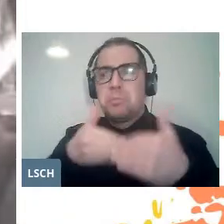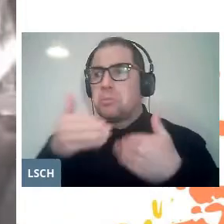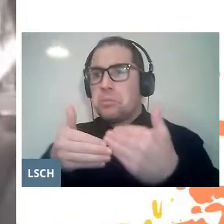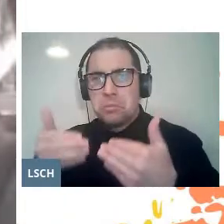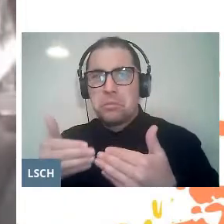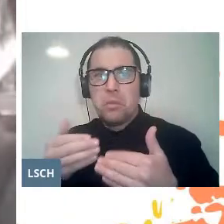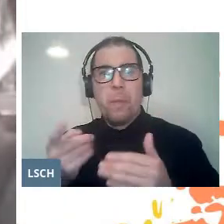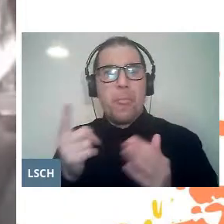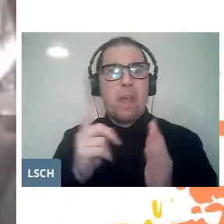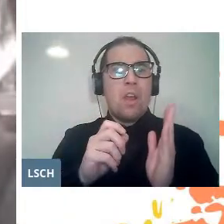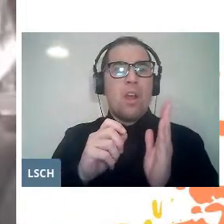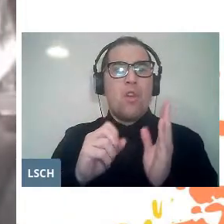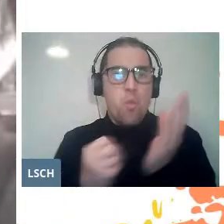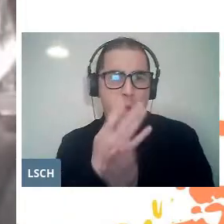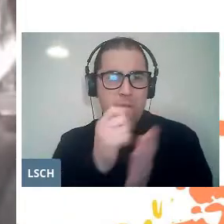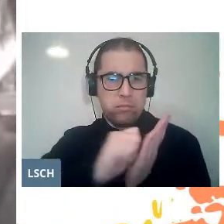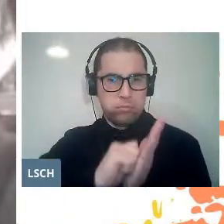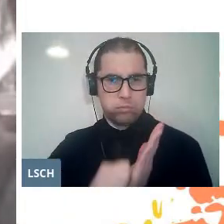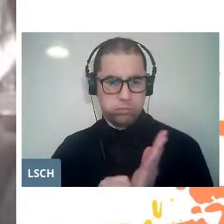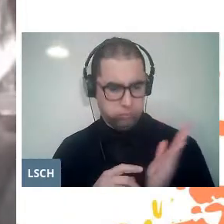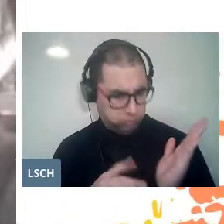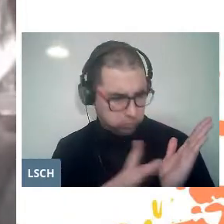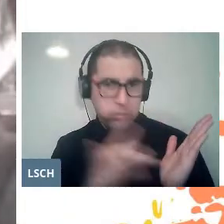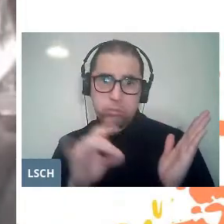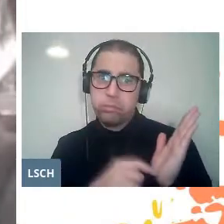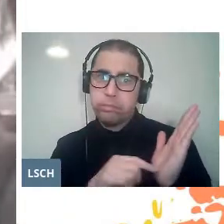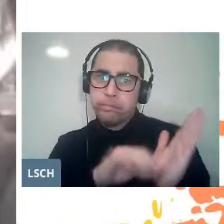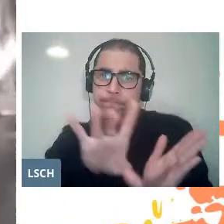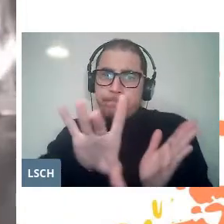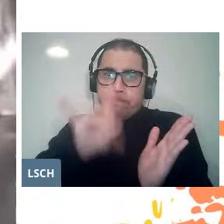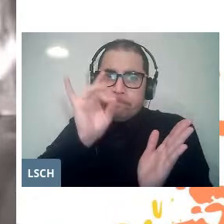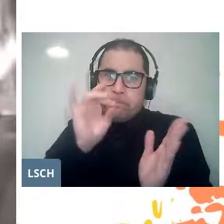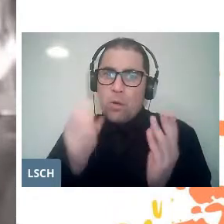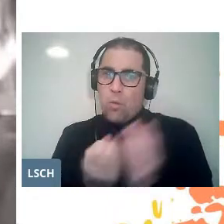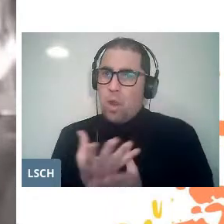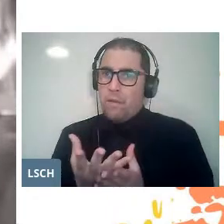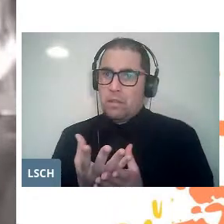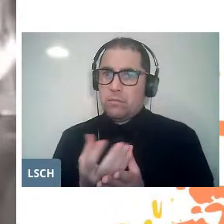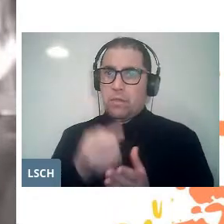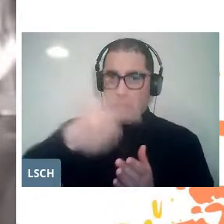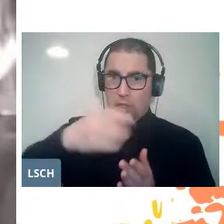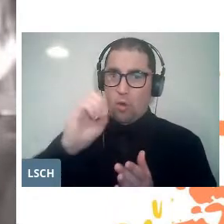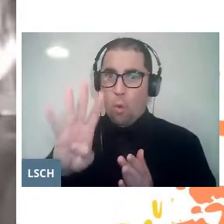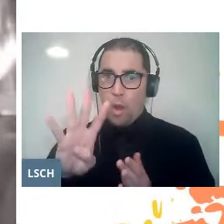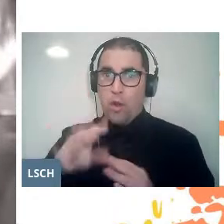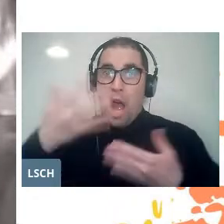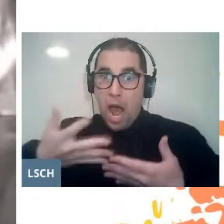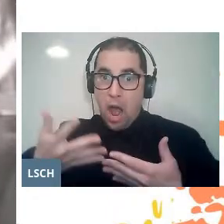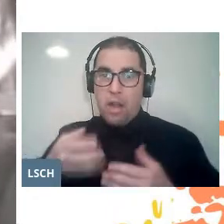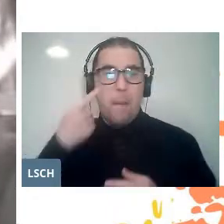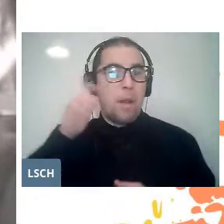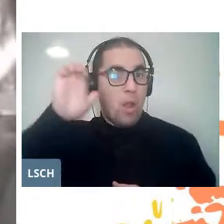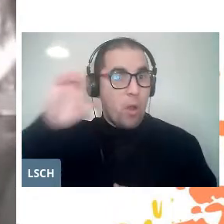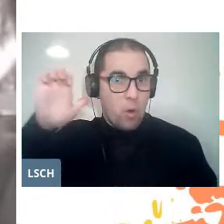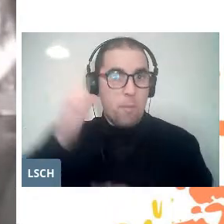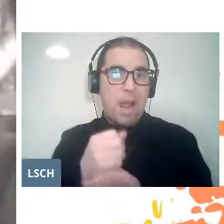one appears in an excavation somewhere in Europe. Let us remember that Europe has had two world wars.